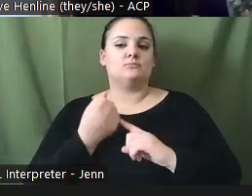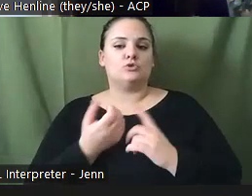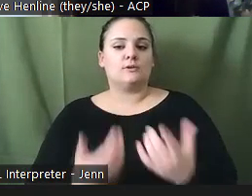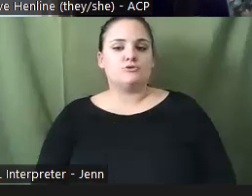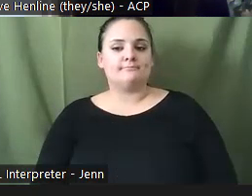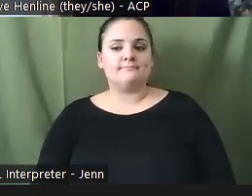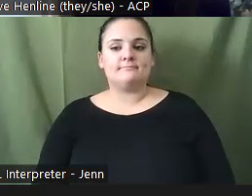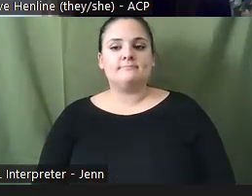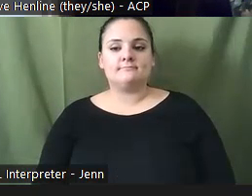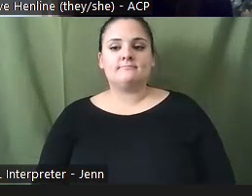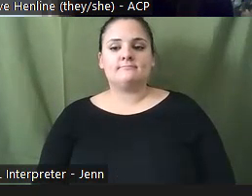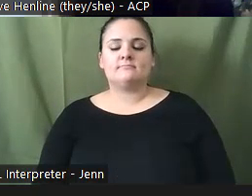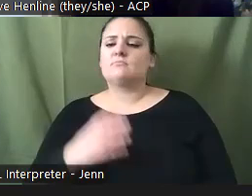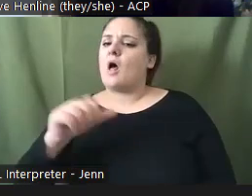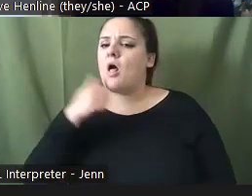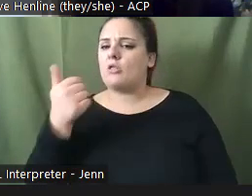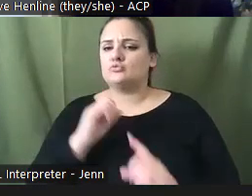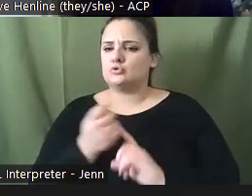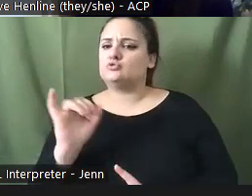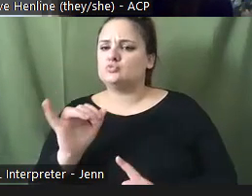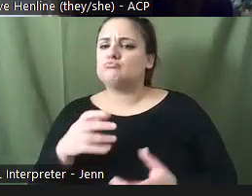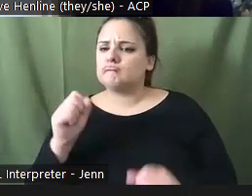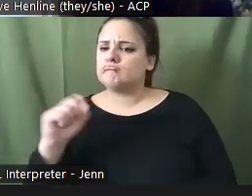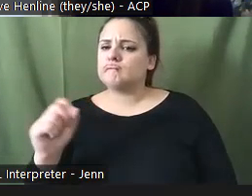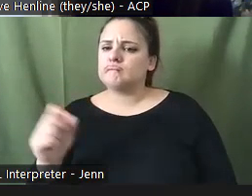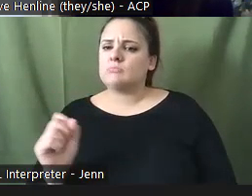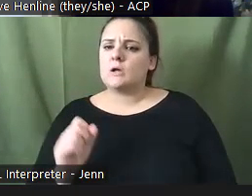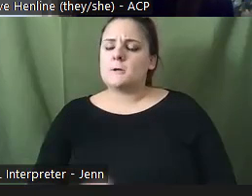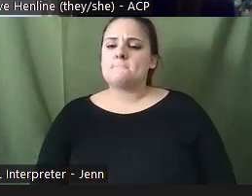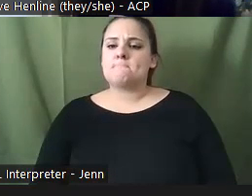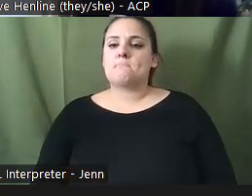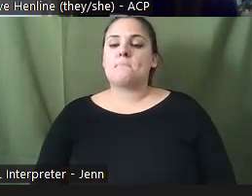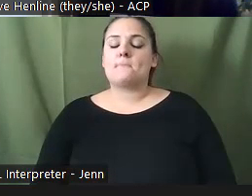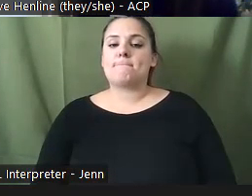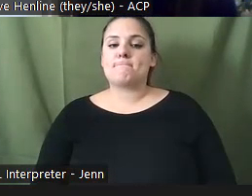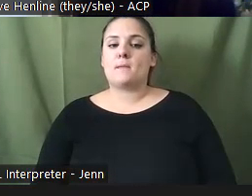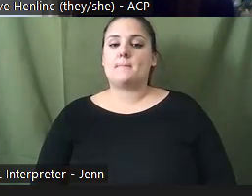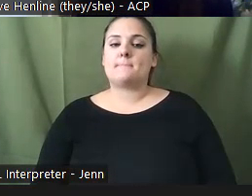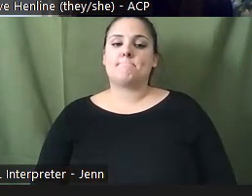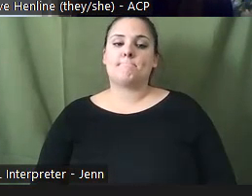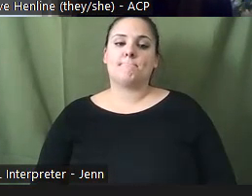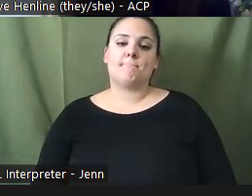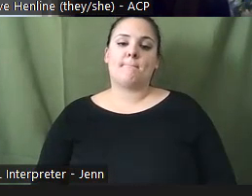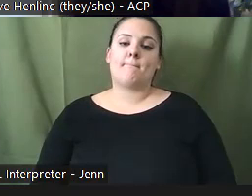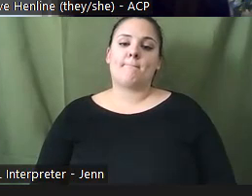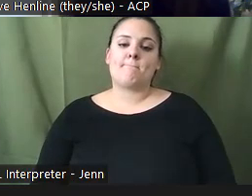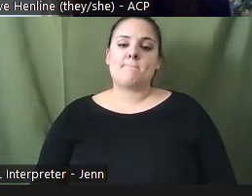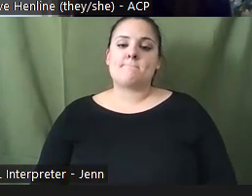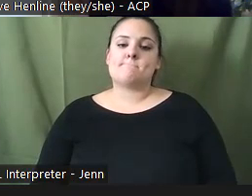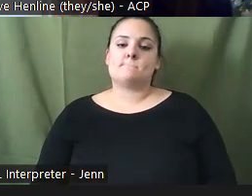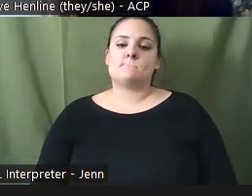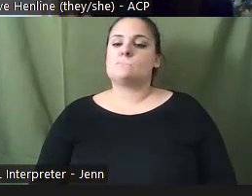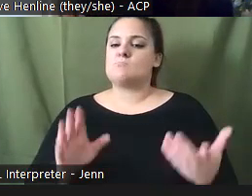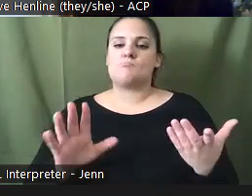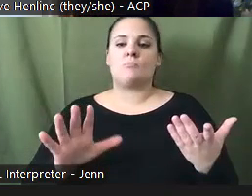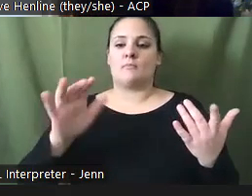all other sorts of reasons. There are no qualifications that somebody, or any boxes that